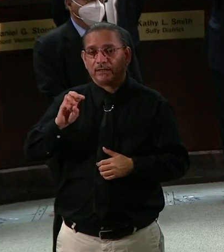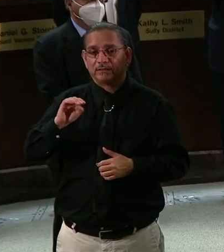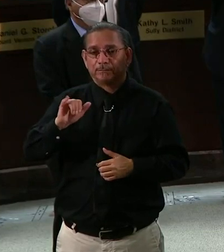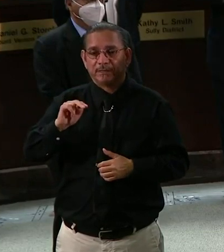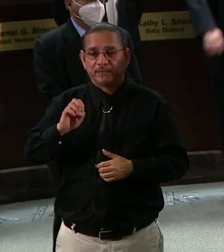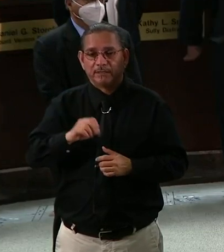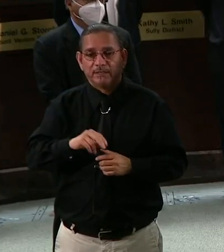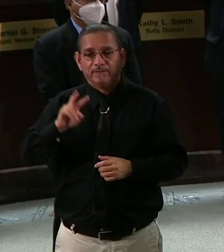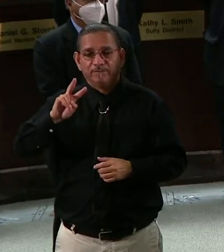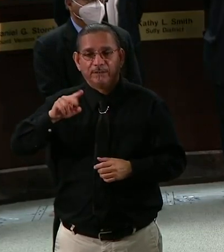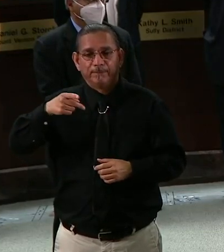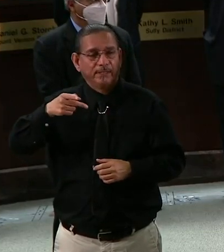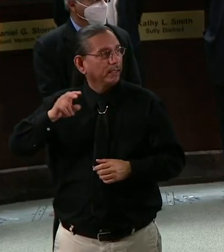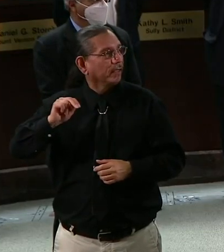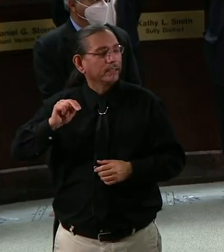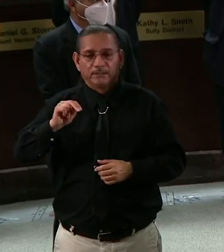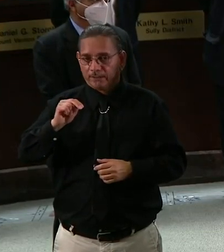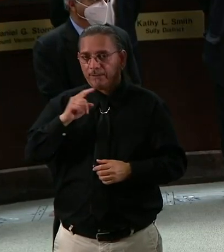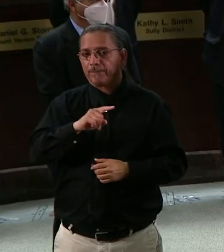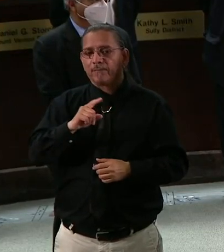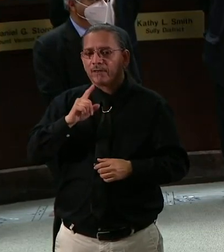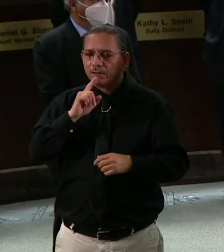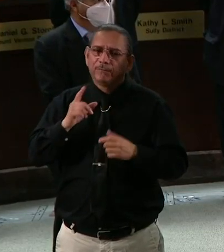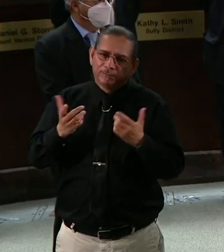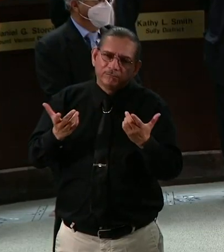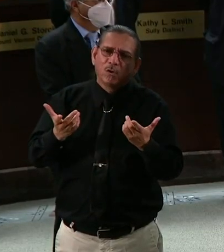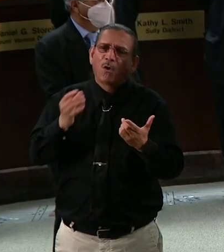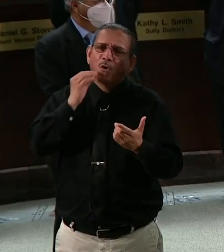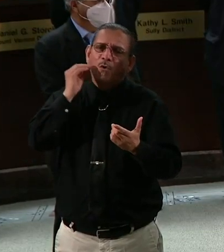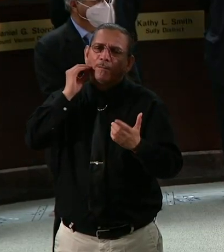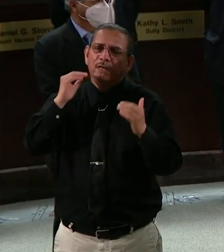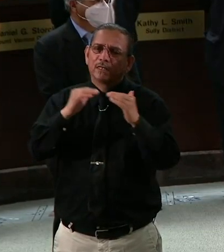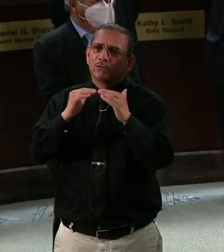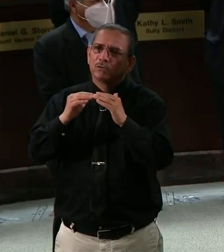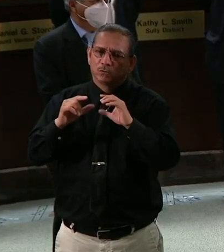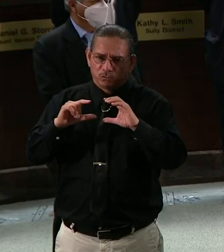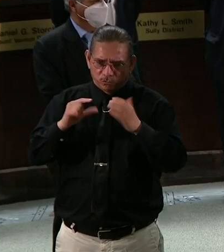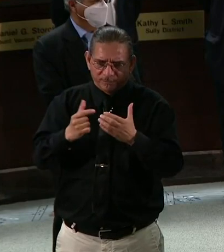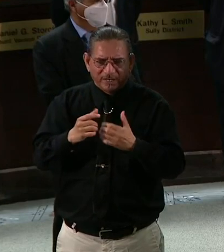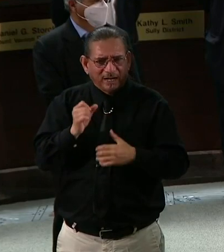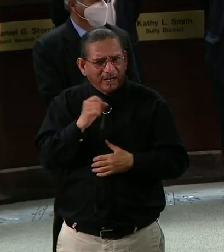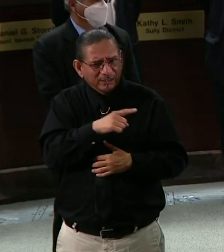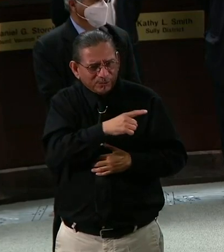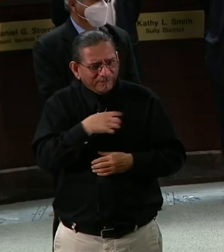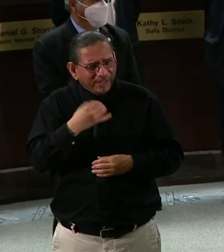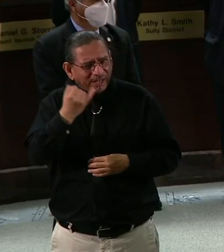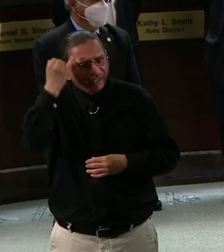HAPPY WITH. UNLESS IT WAS EITHER YOU GOVERNOR OR SOMEONE WITH THE HEALTH EQUITY WORKING